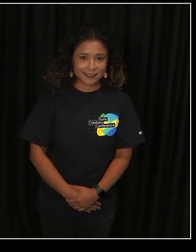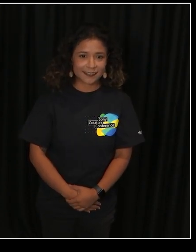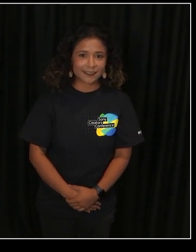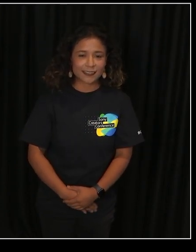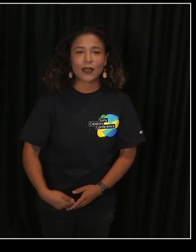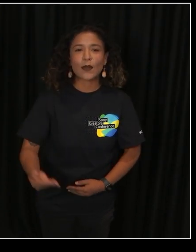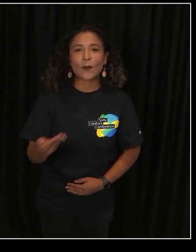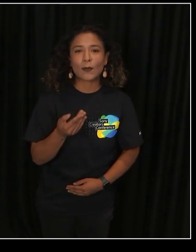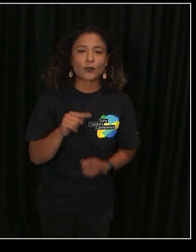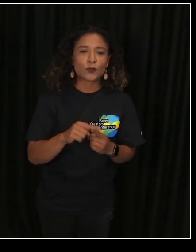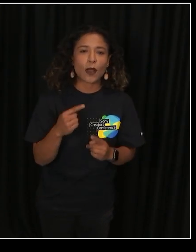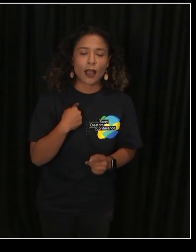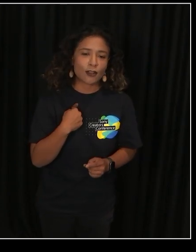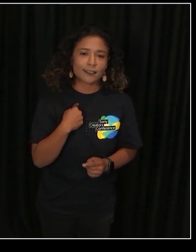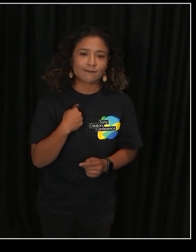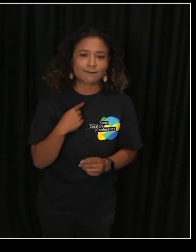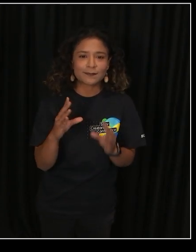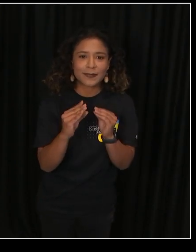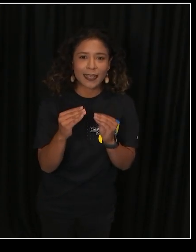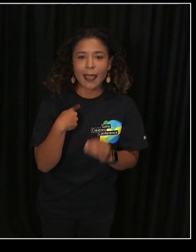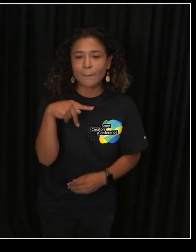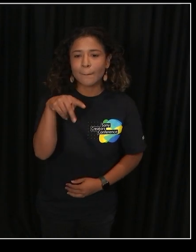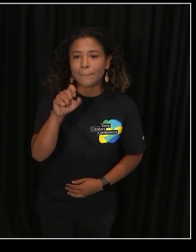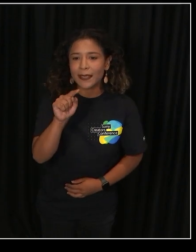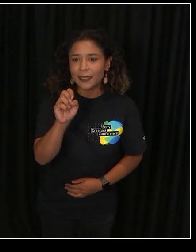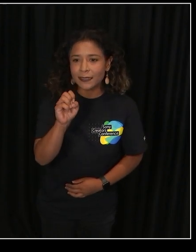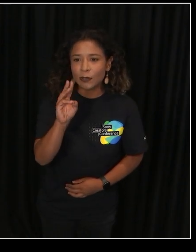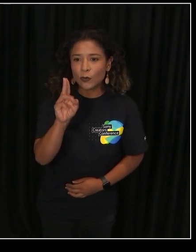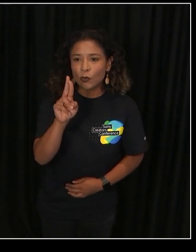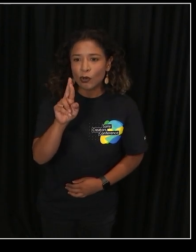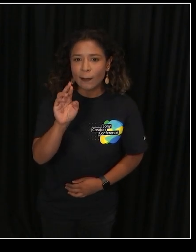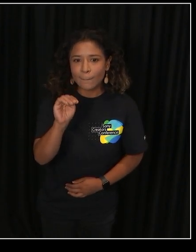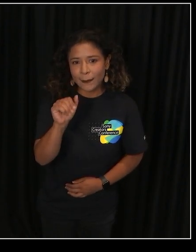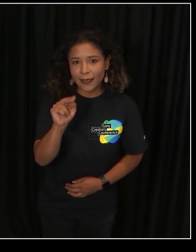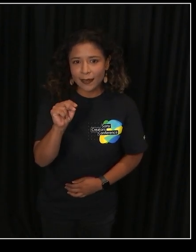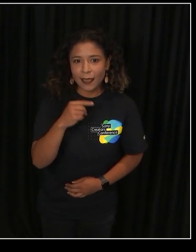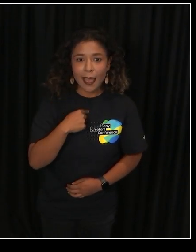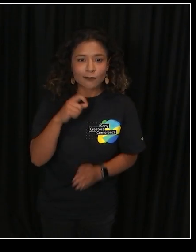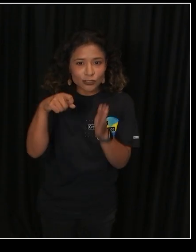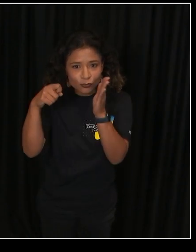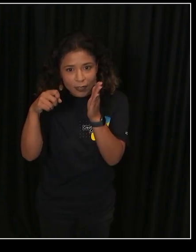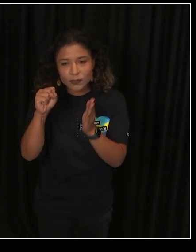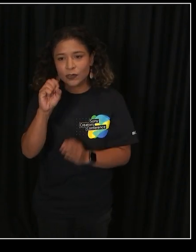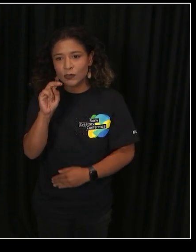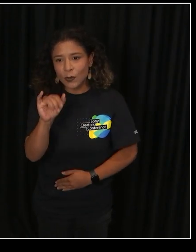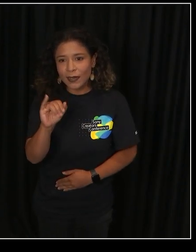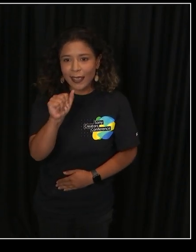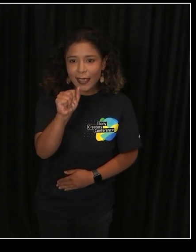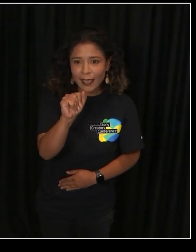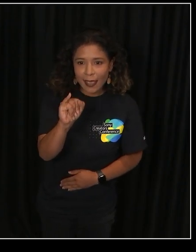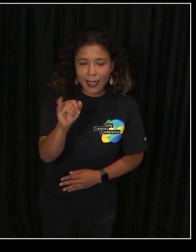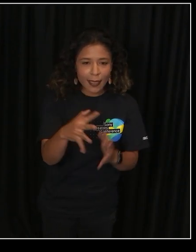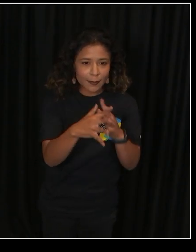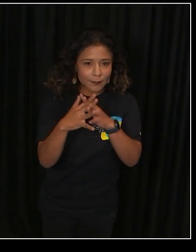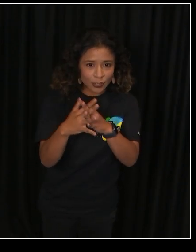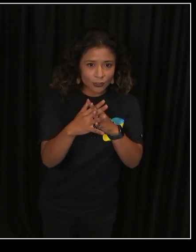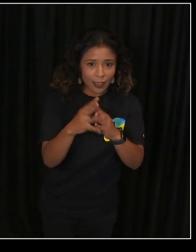Welcome to our session. I'm Pete Wurman, I'm the director of Sony AI America. And I was also the project lead for the work we did to